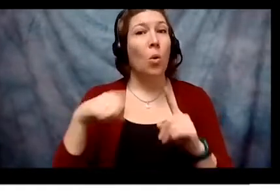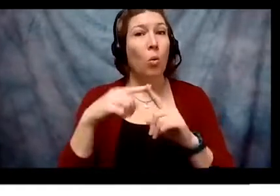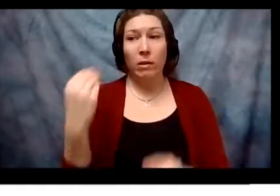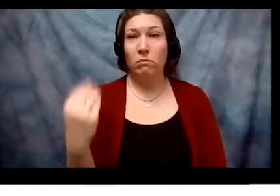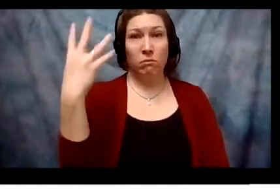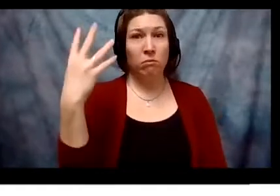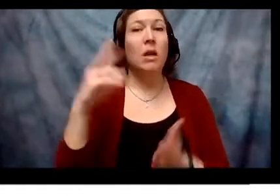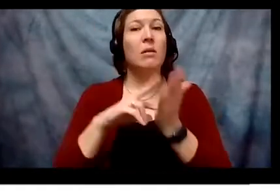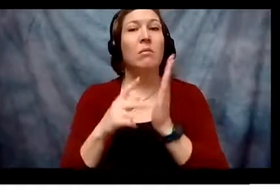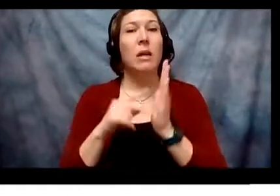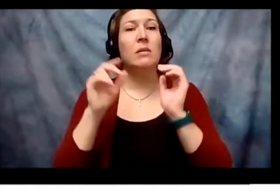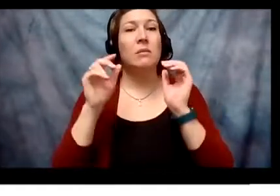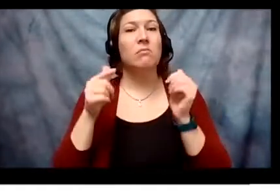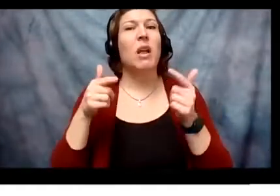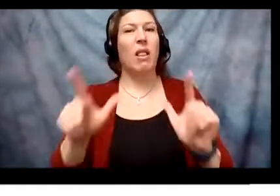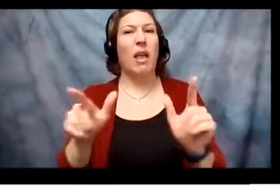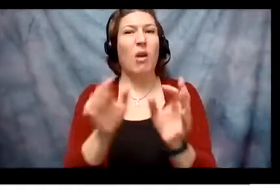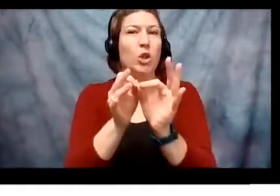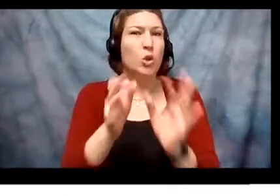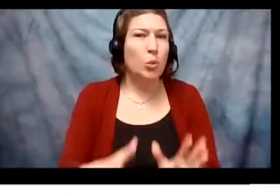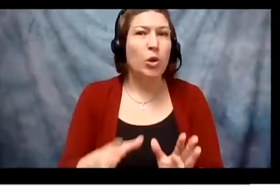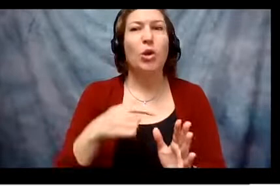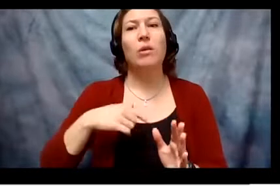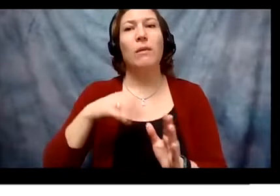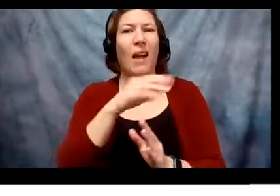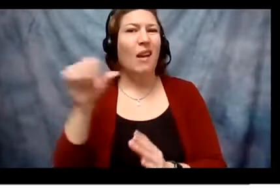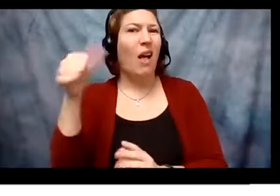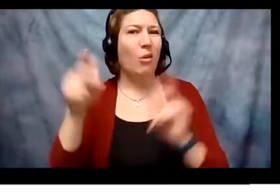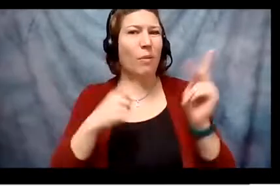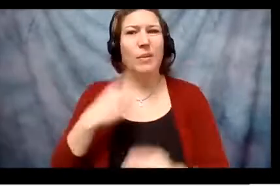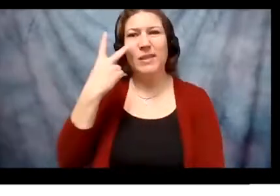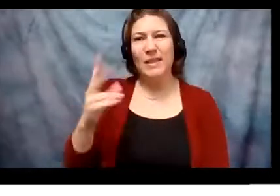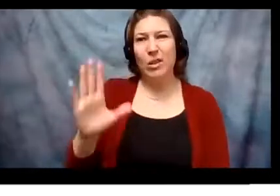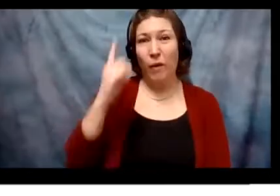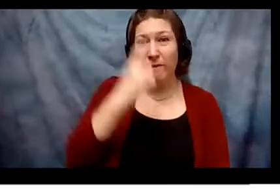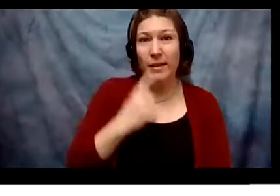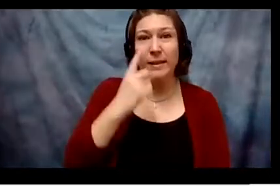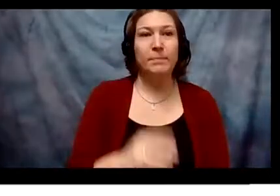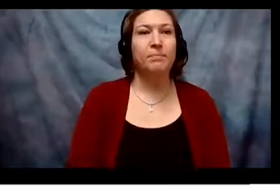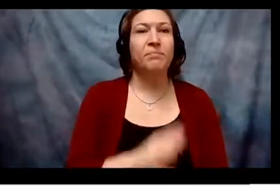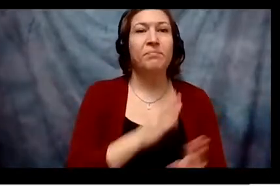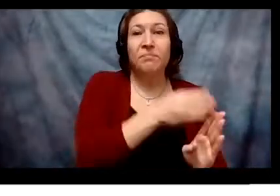In the middle is the chat icon. If chat is accessible for you, please use it to comment